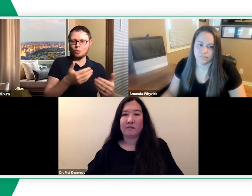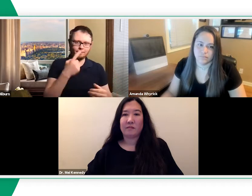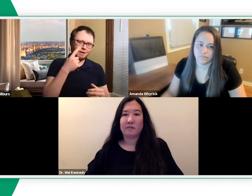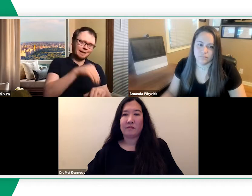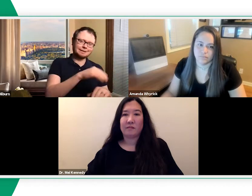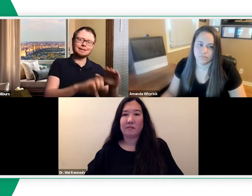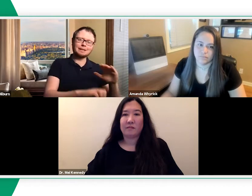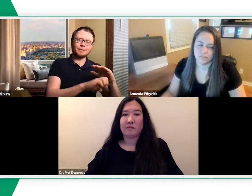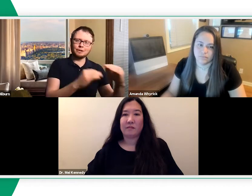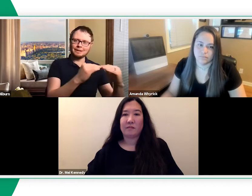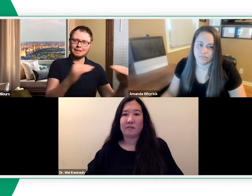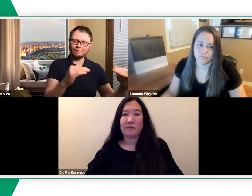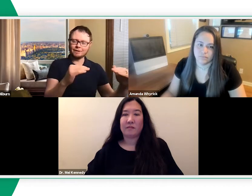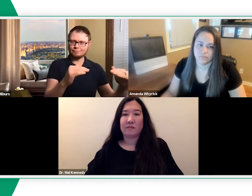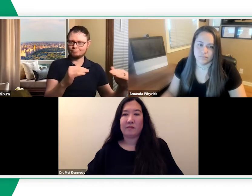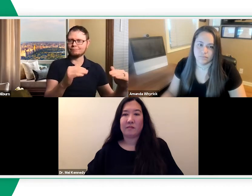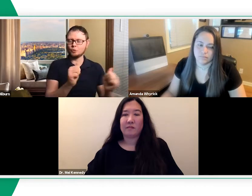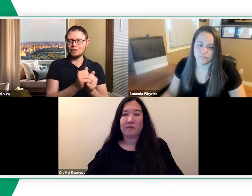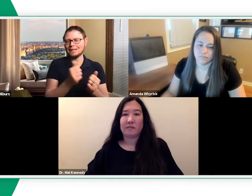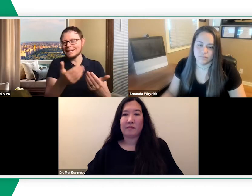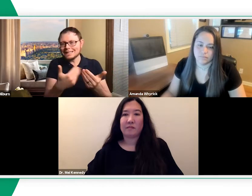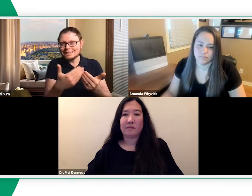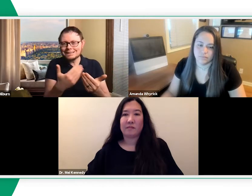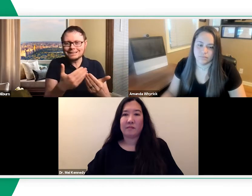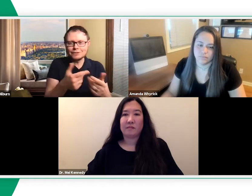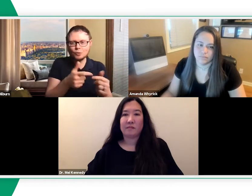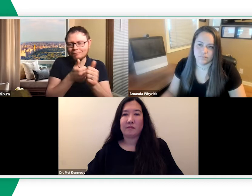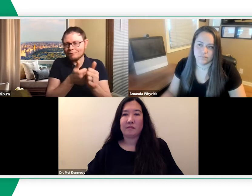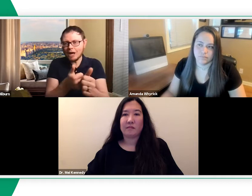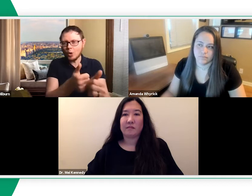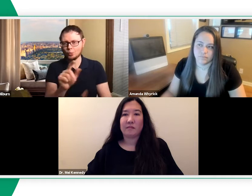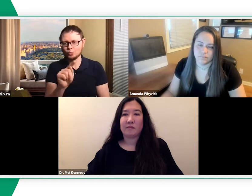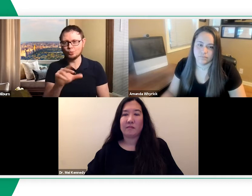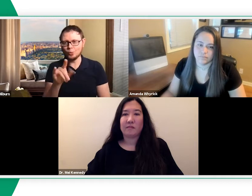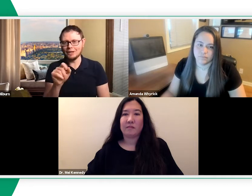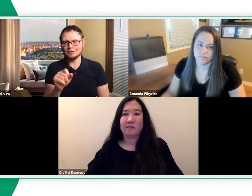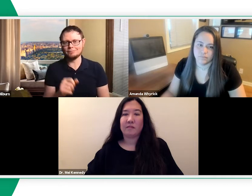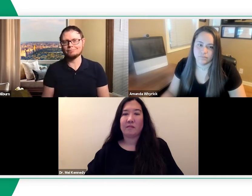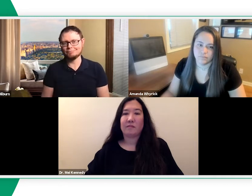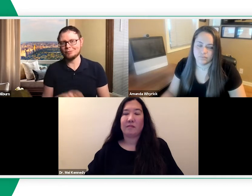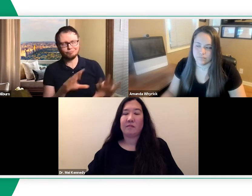for that. We also have the intro level, at elementary school level, which is an easier